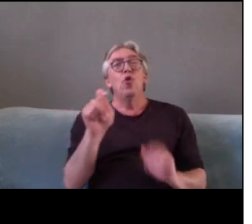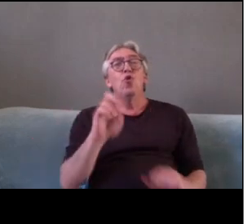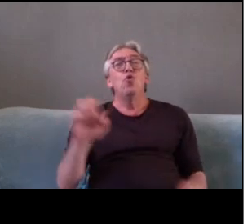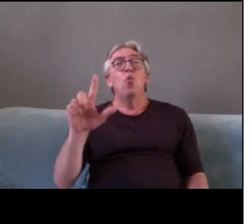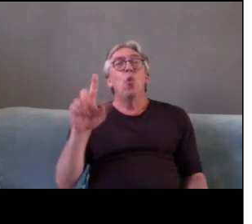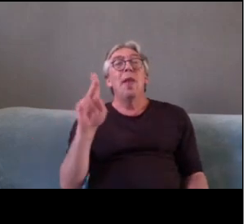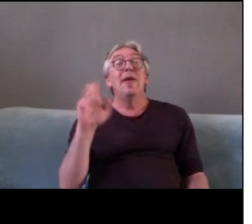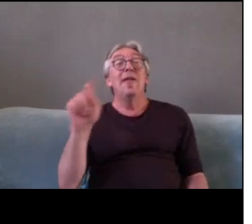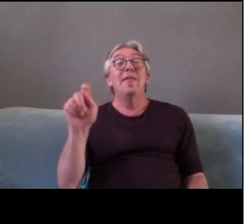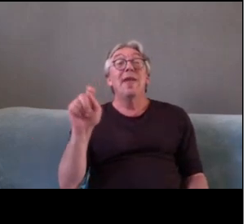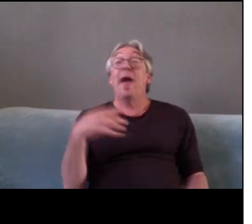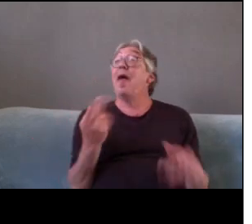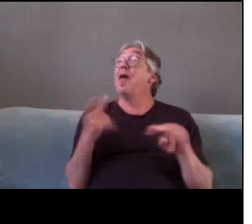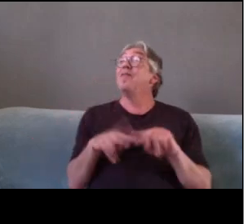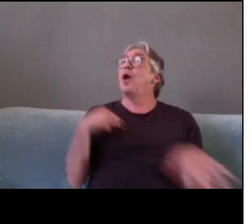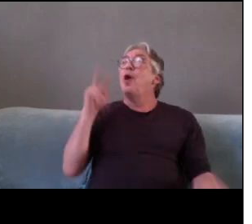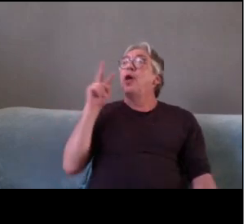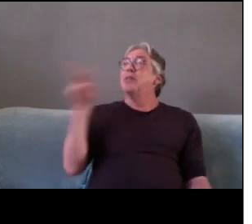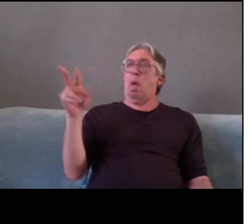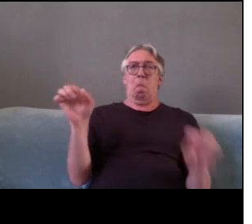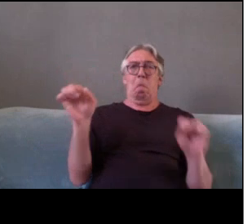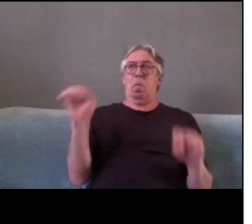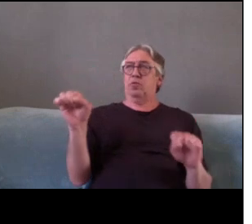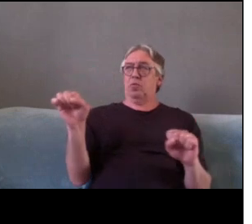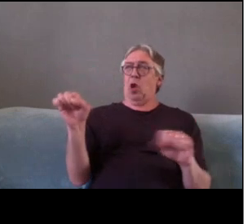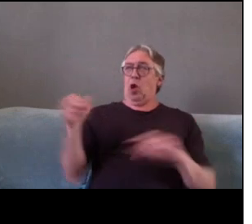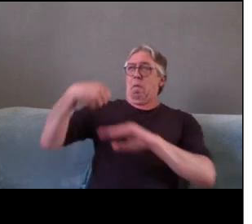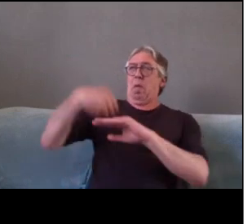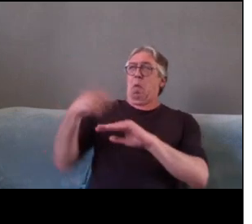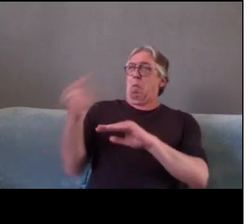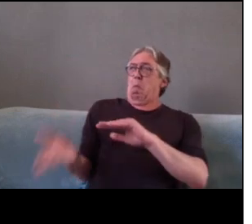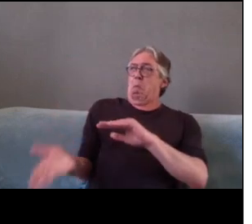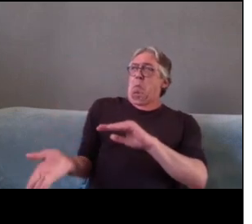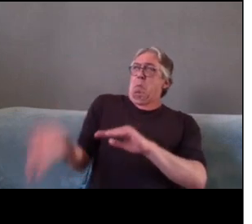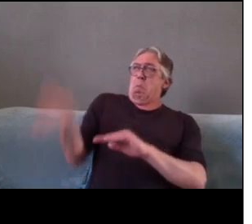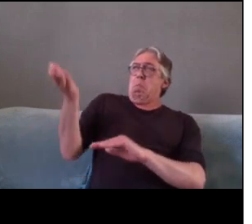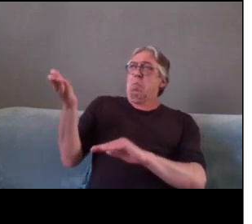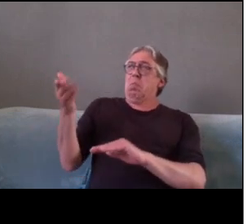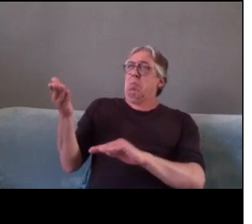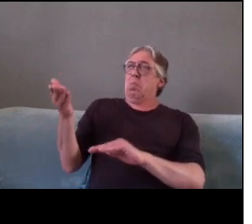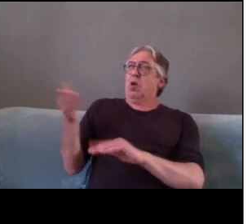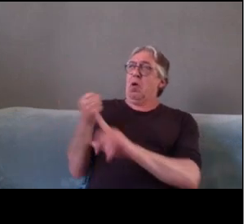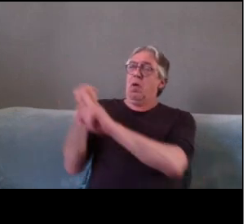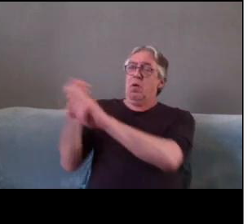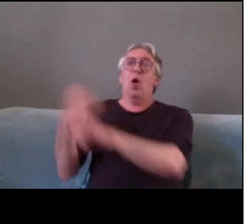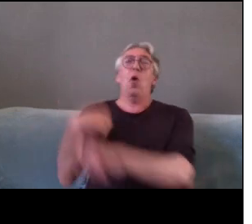of advancing some of the requirements of the Code we stress it in the toolkit.